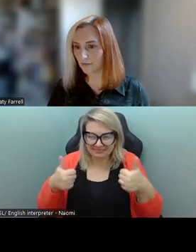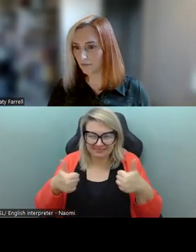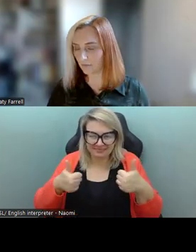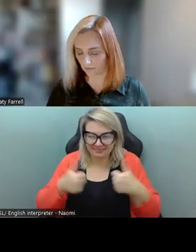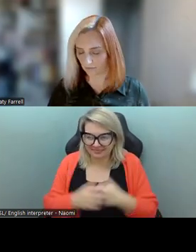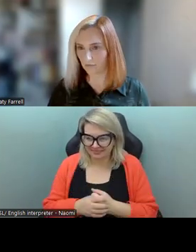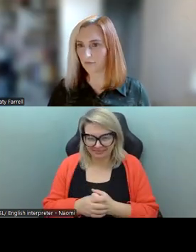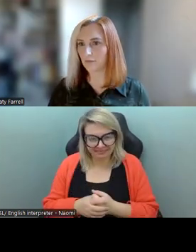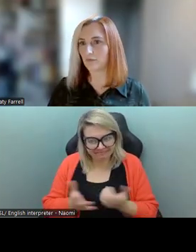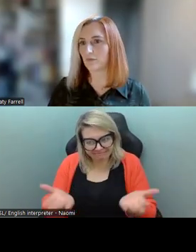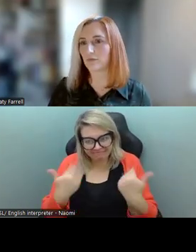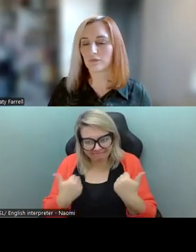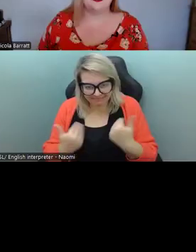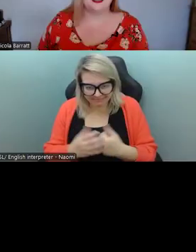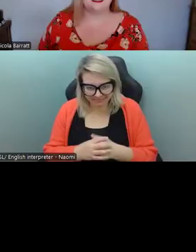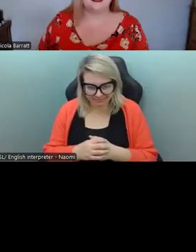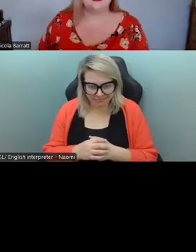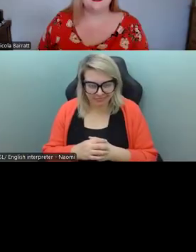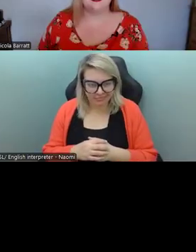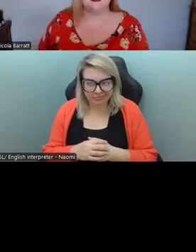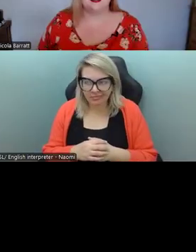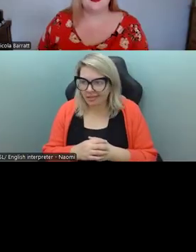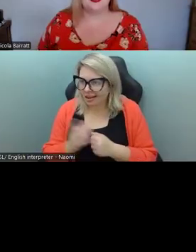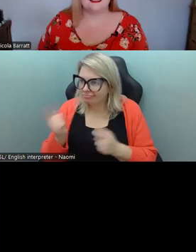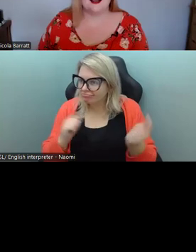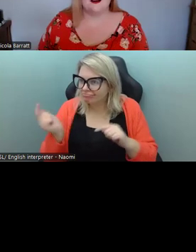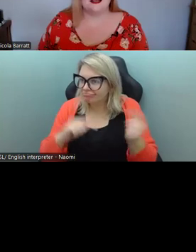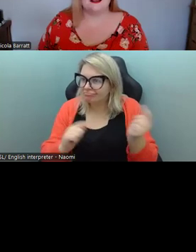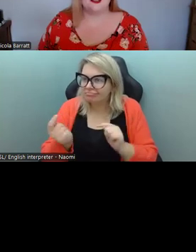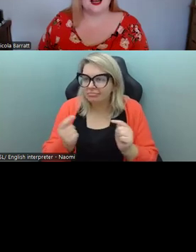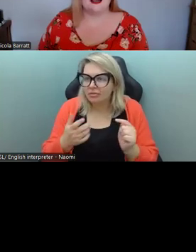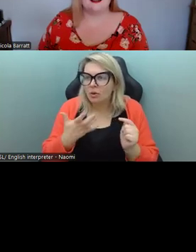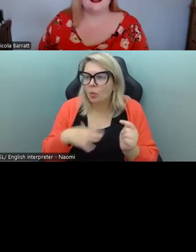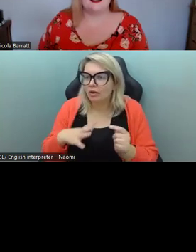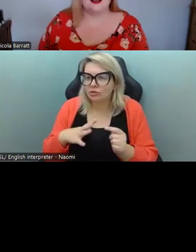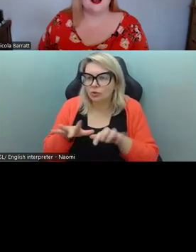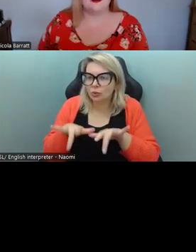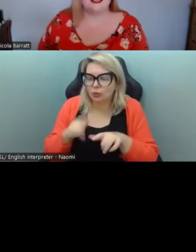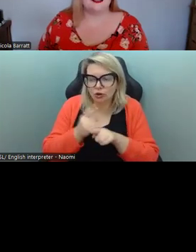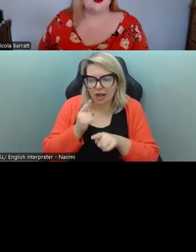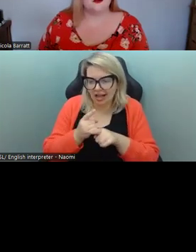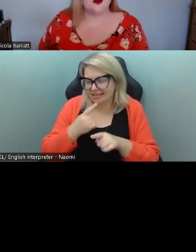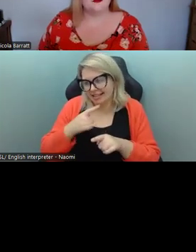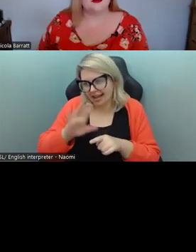Come on in. I can see you trickling in. If you want to say hi in the chat and tell us where you're from,